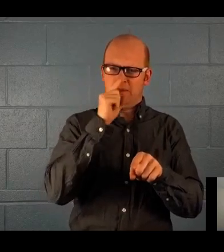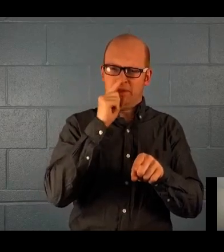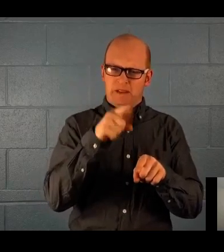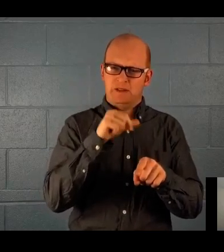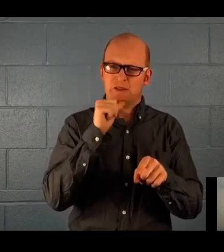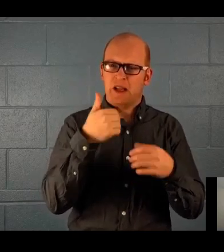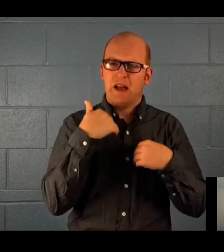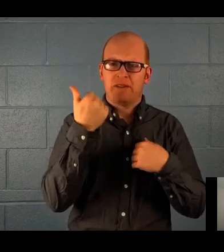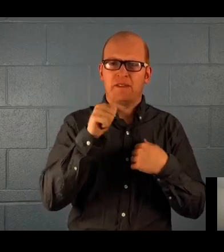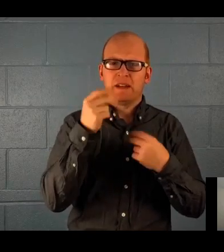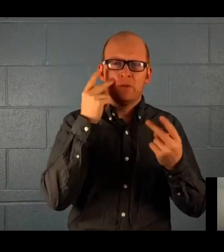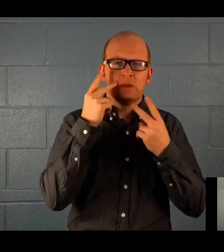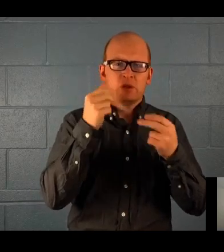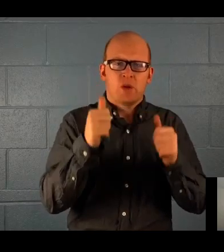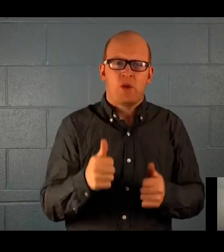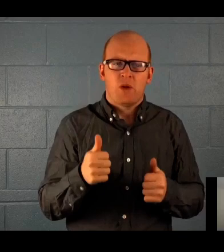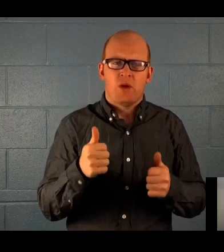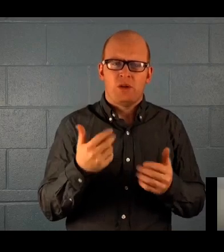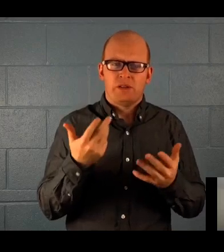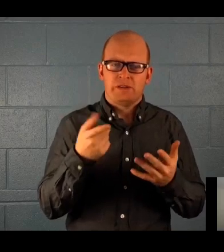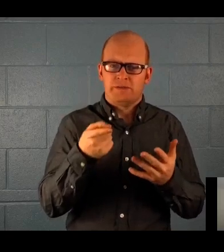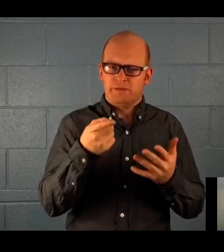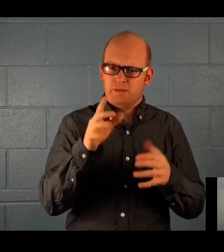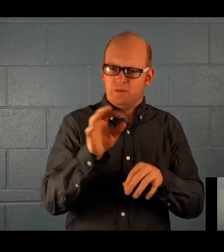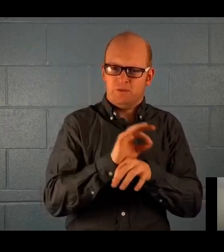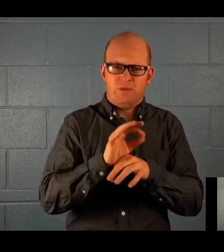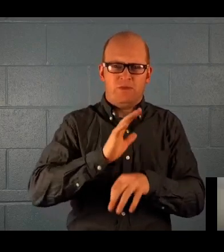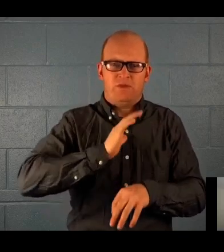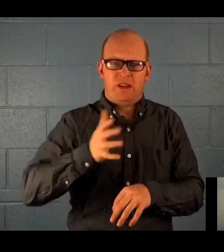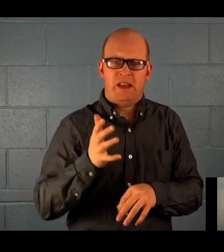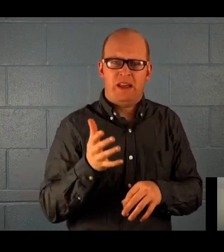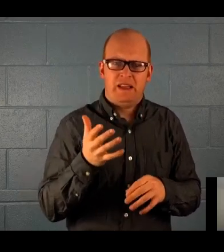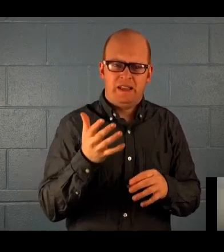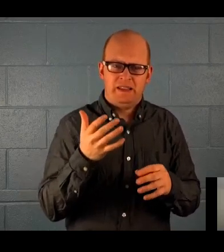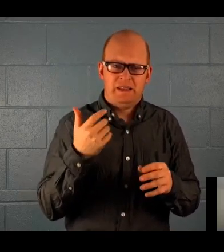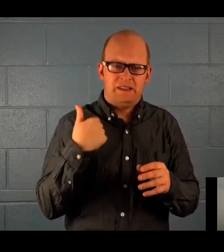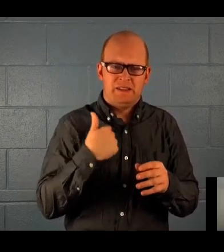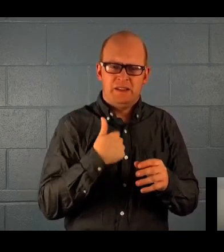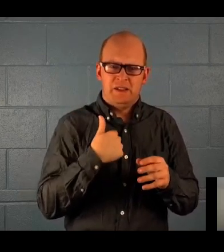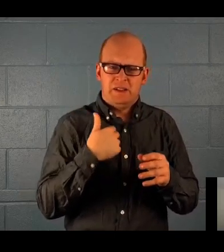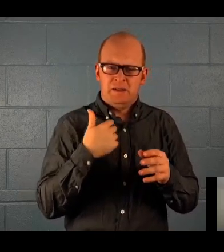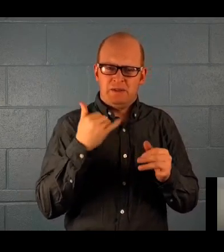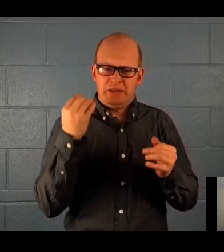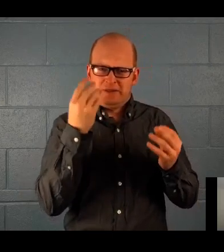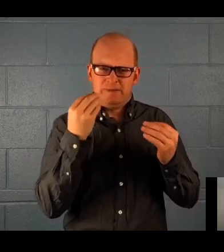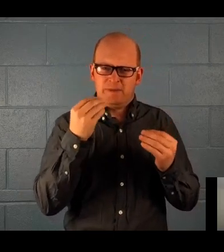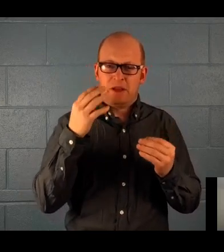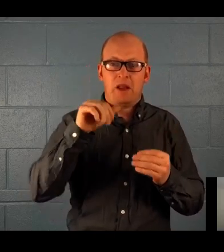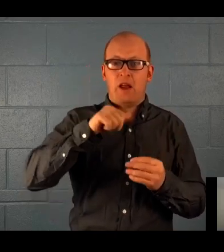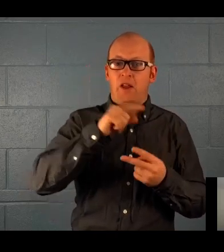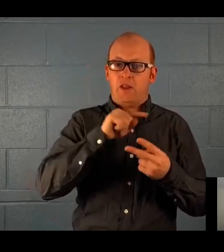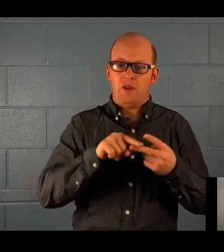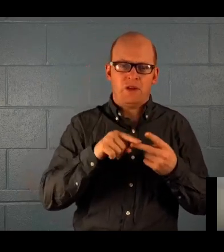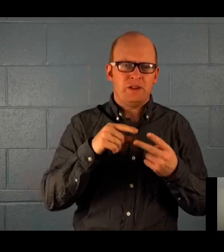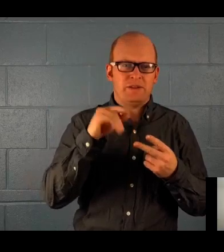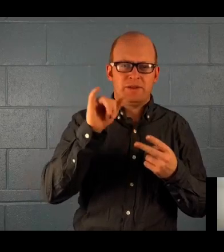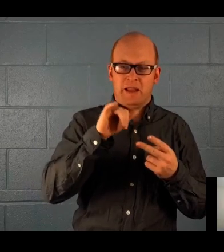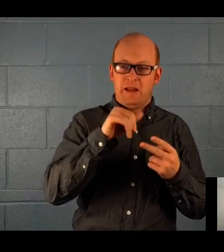And number two, will these truncated proteins that we're seeing have an impact.